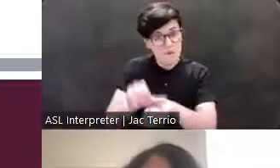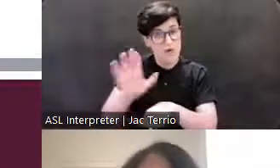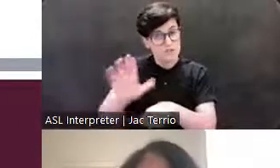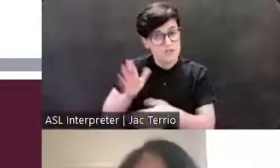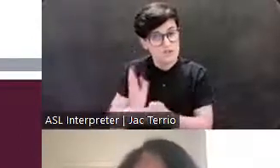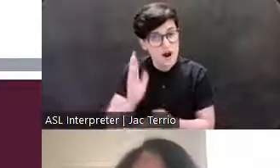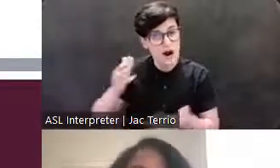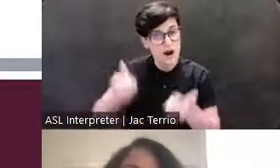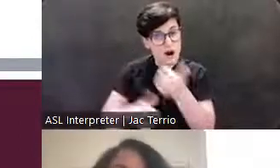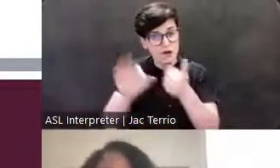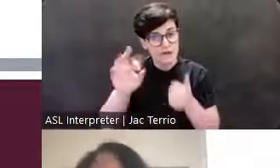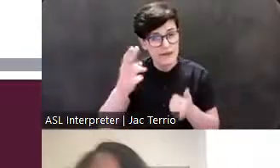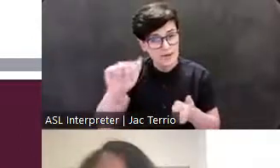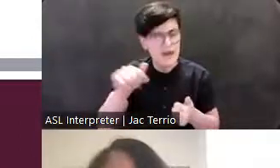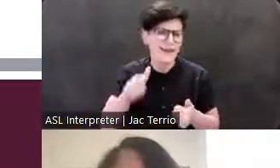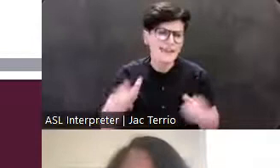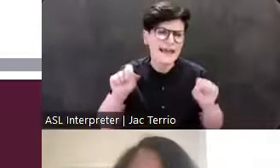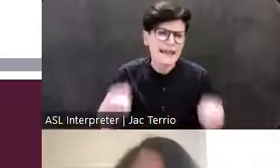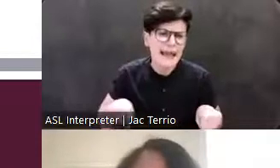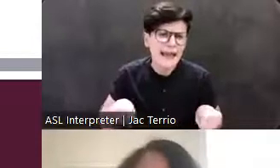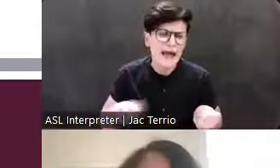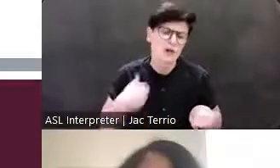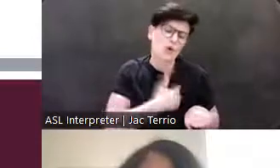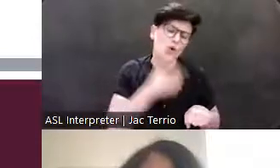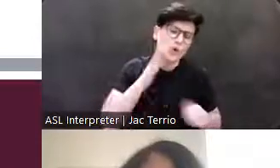Talk about how to do that in a few minutes.